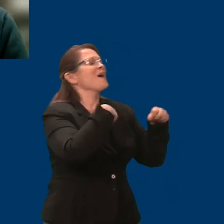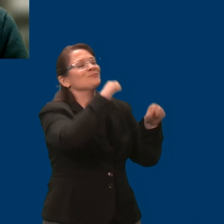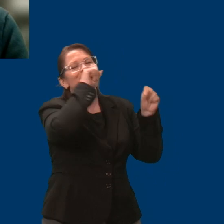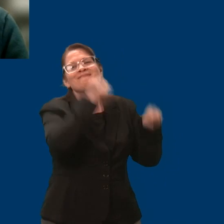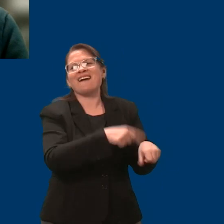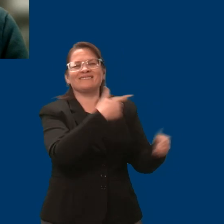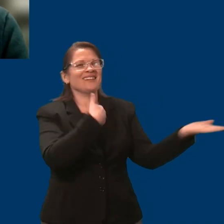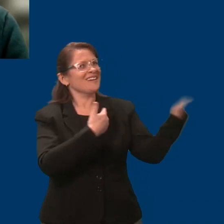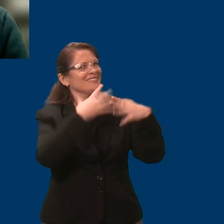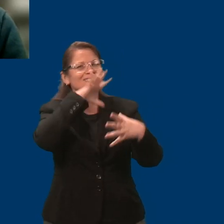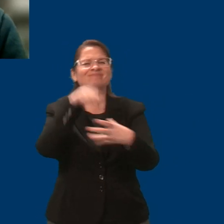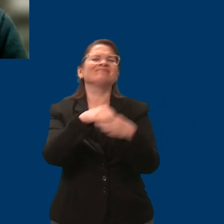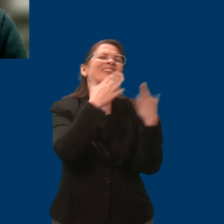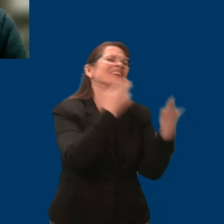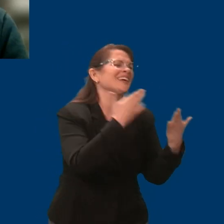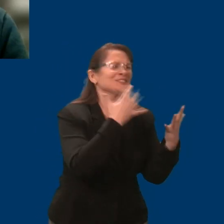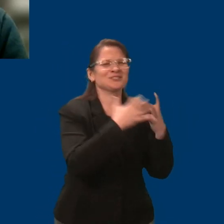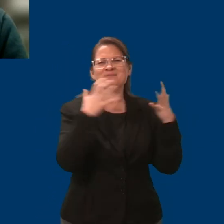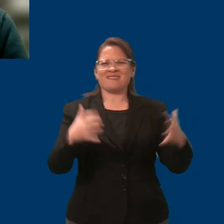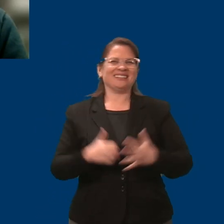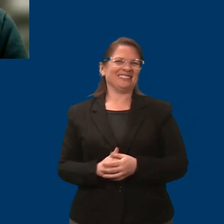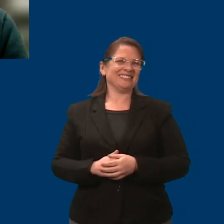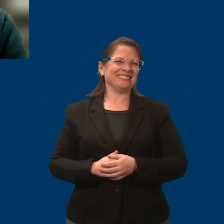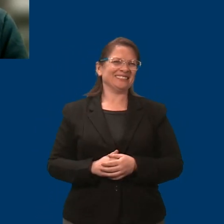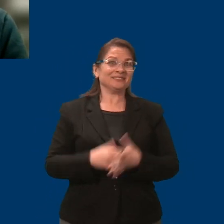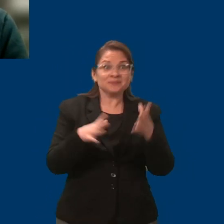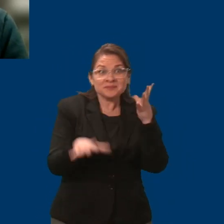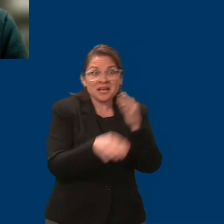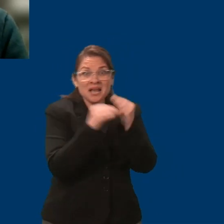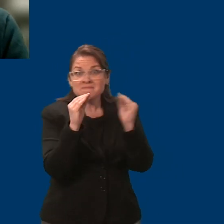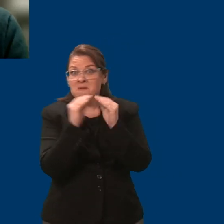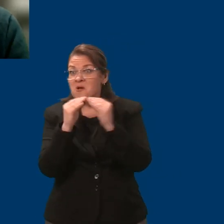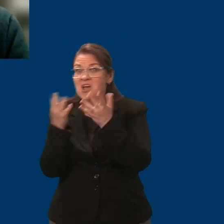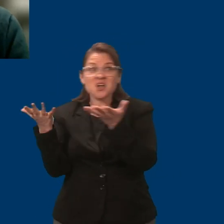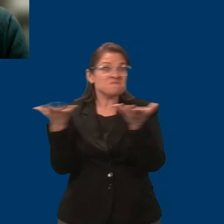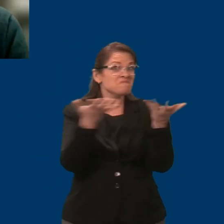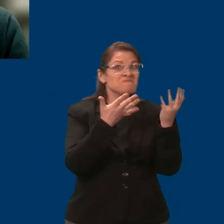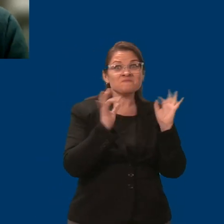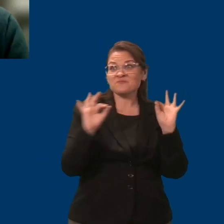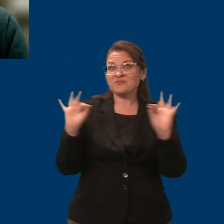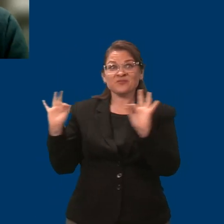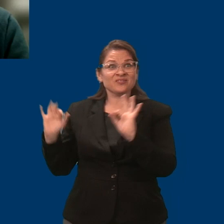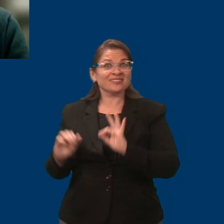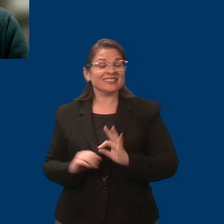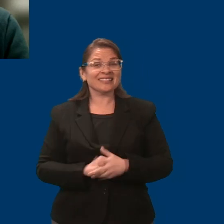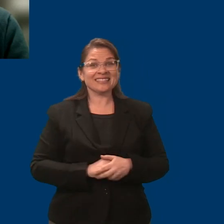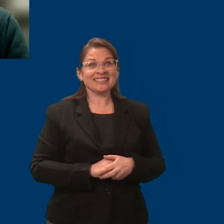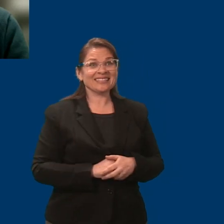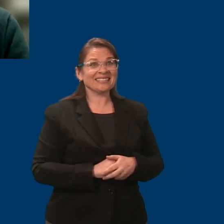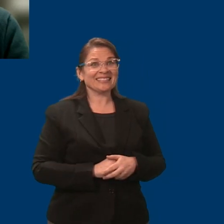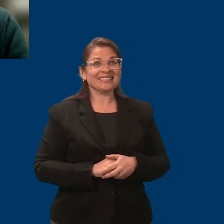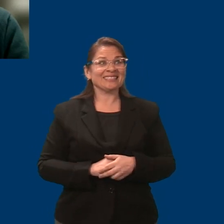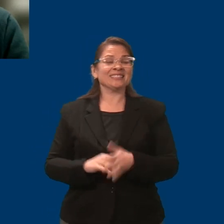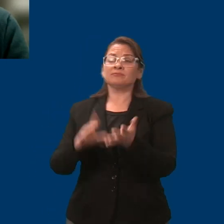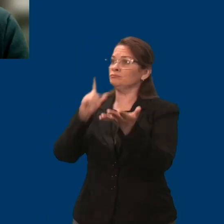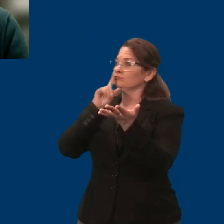Is there anything else you'd like to share today? (Justin) Here's the thing. I am an exception.